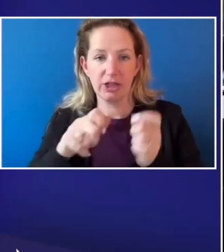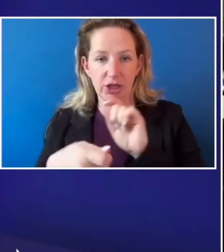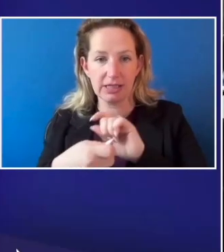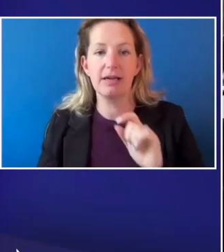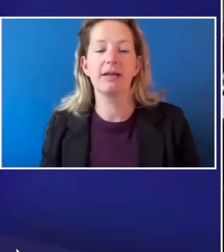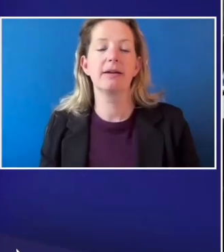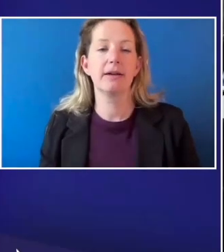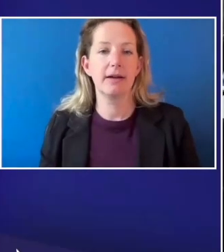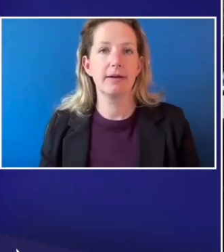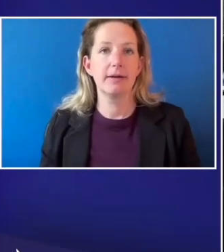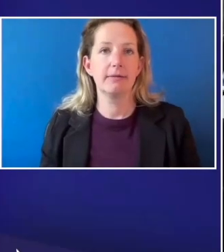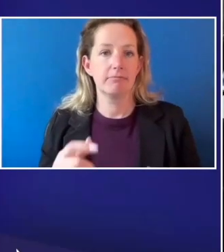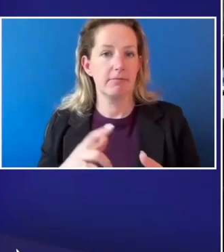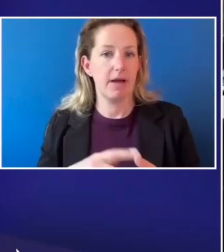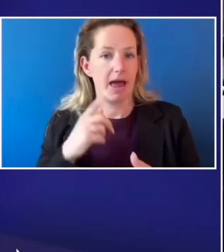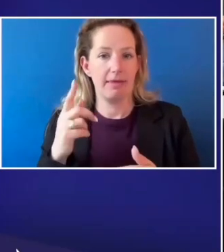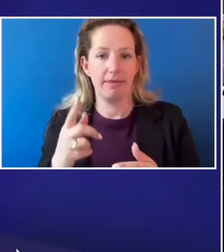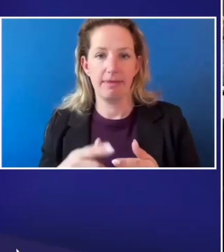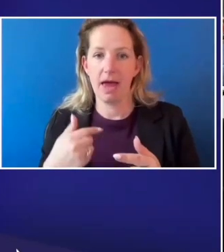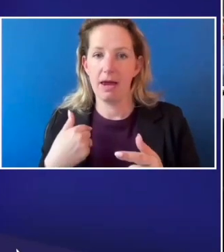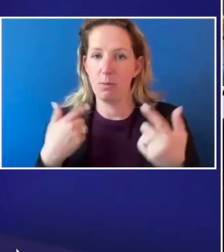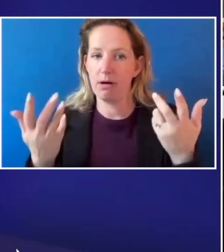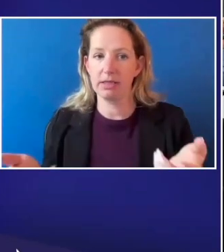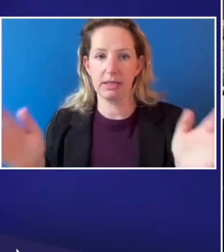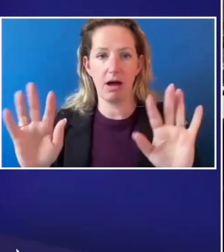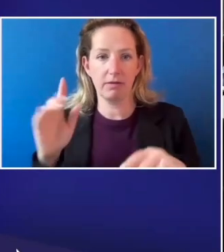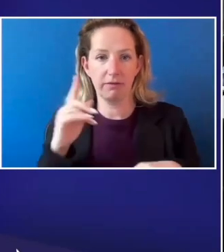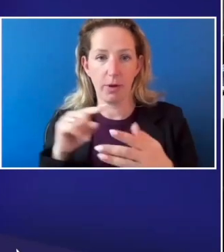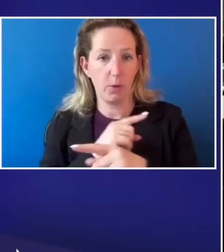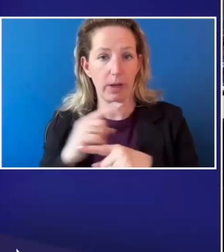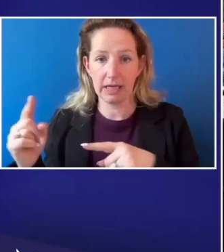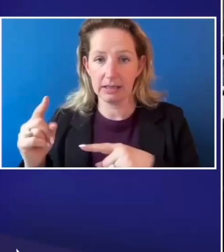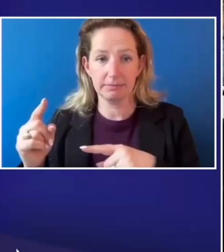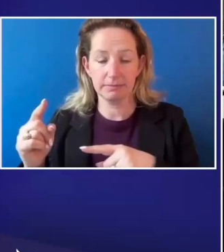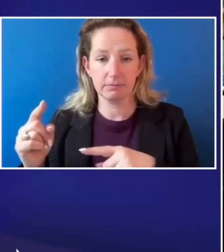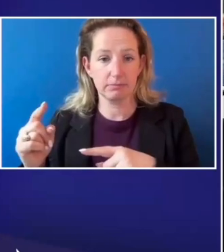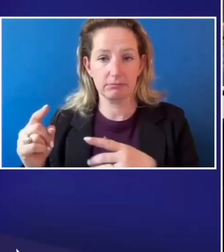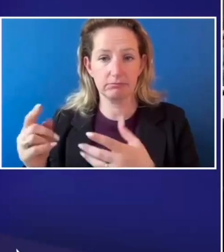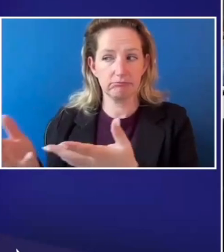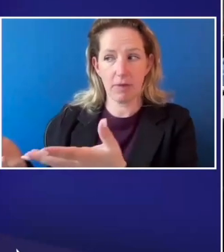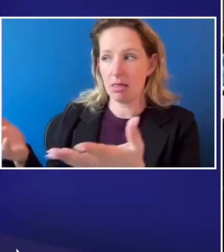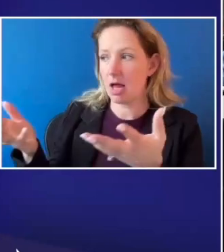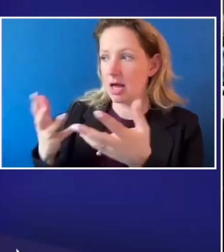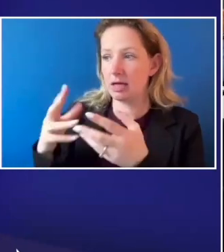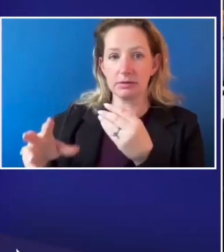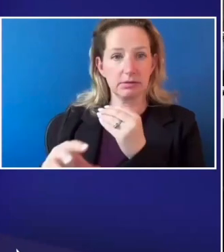we will be done for the week unless, uh, folks have some additional concerns they want to raise before we adjourn.